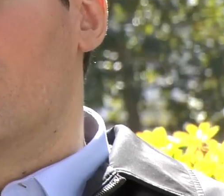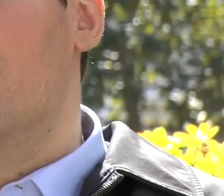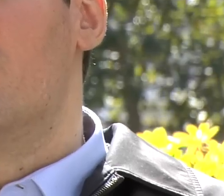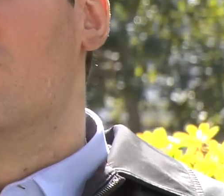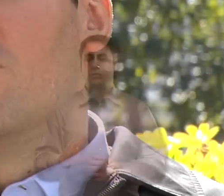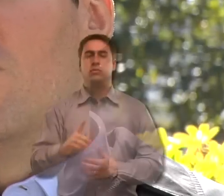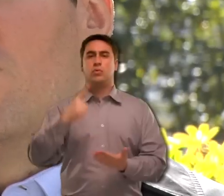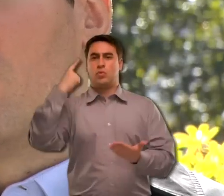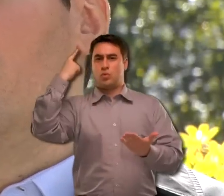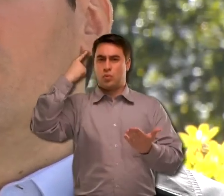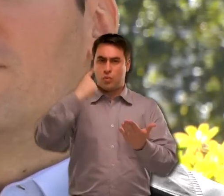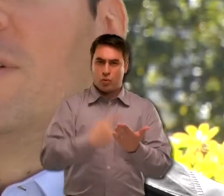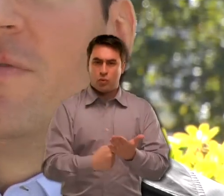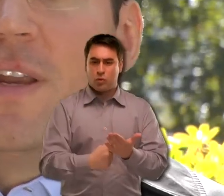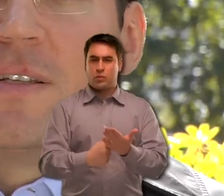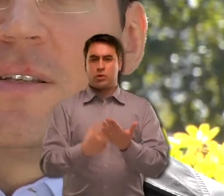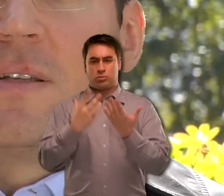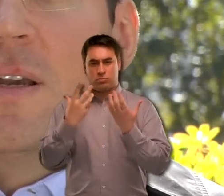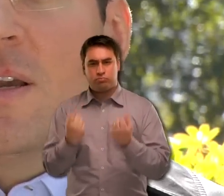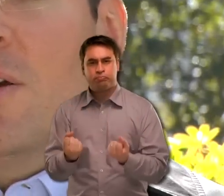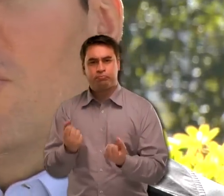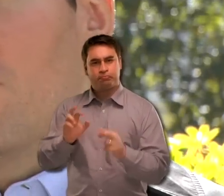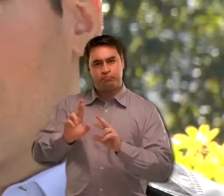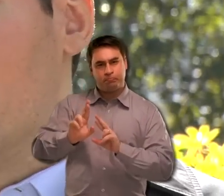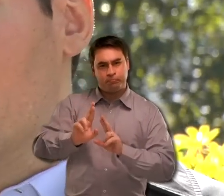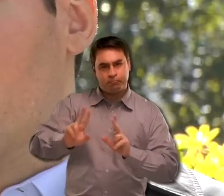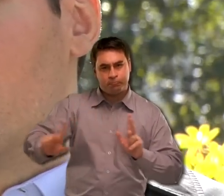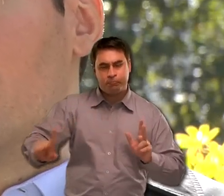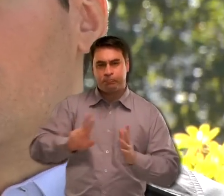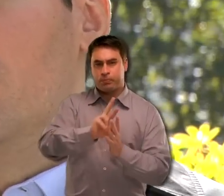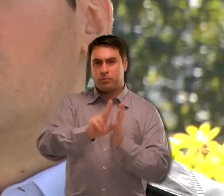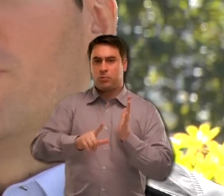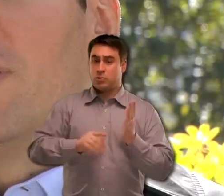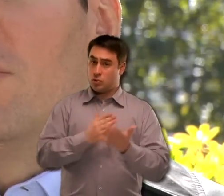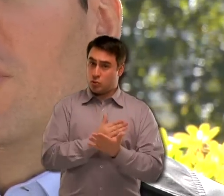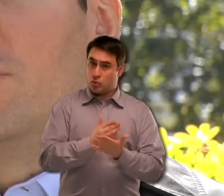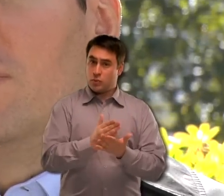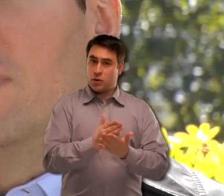The commitment to accommodating differences starts with the Pedagogical Political Project